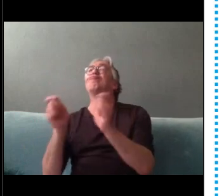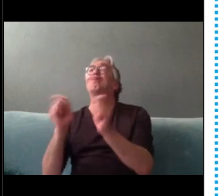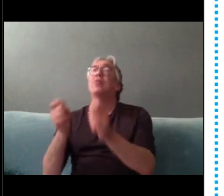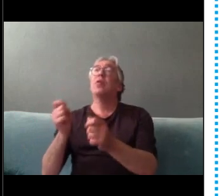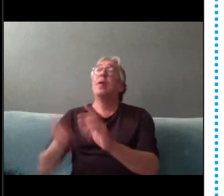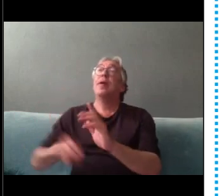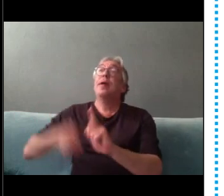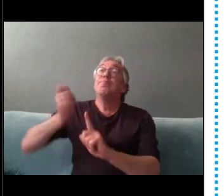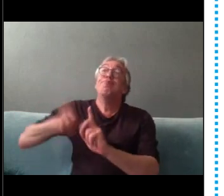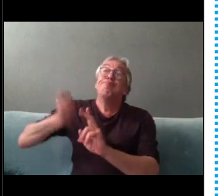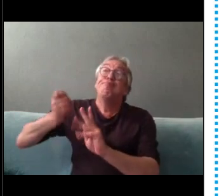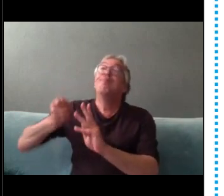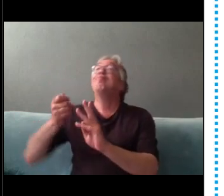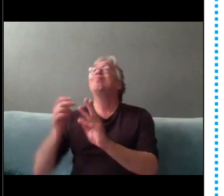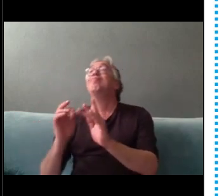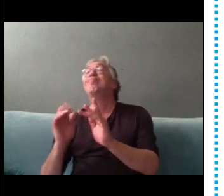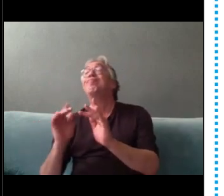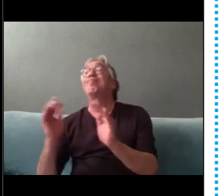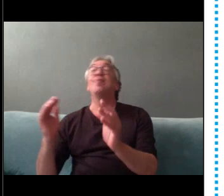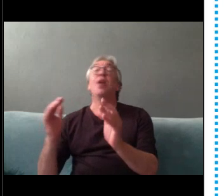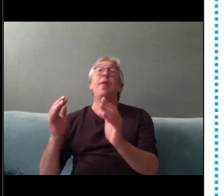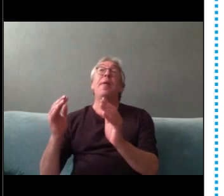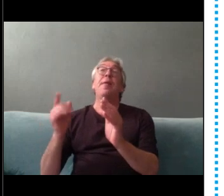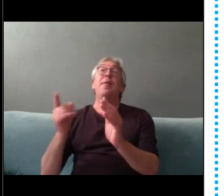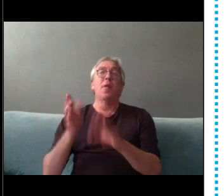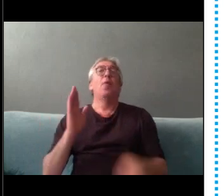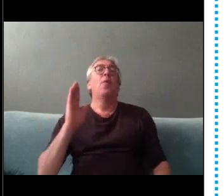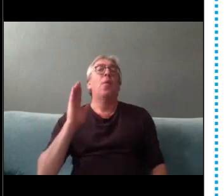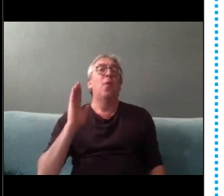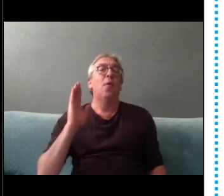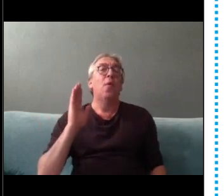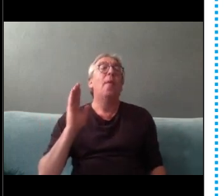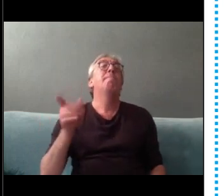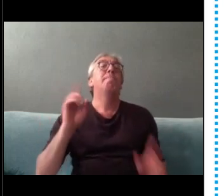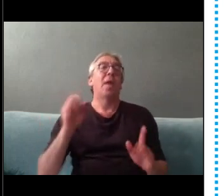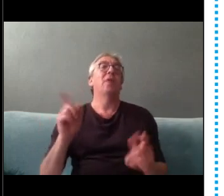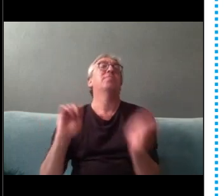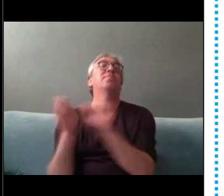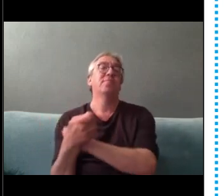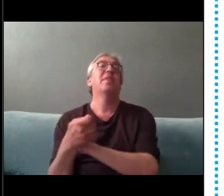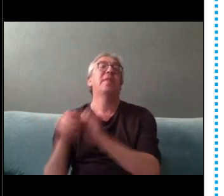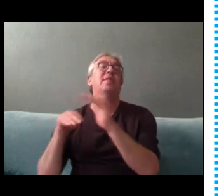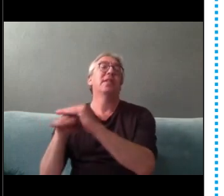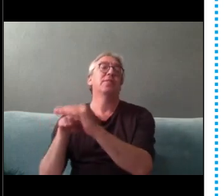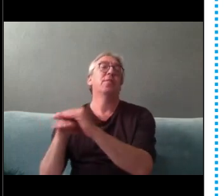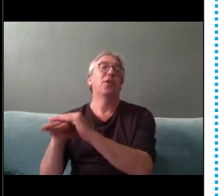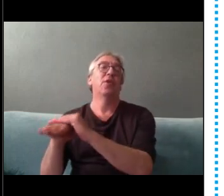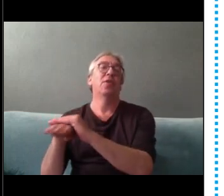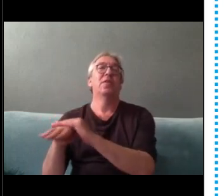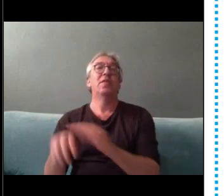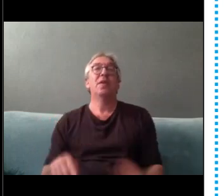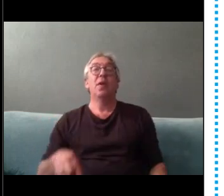And I think we'd encourage everyone to promote it and to make sure that we have kind of a harmonized way